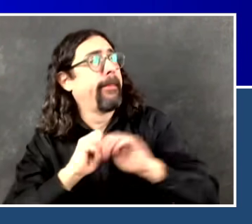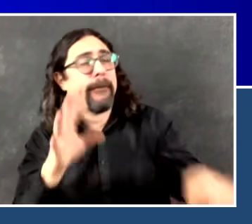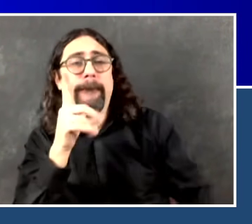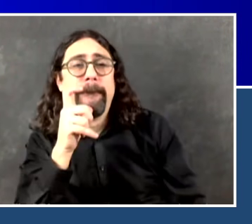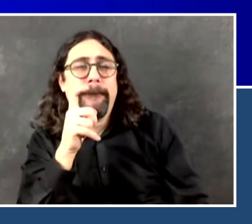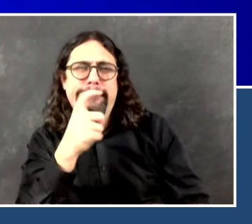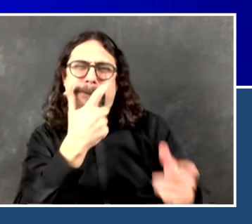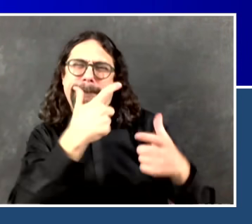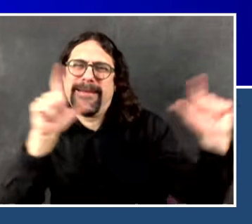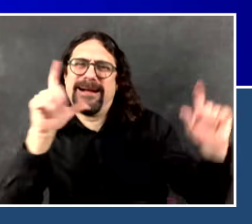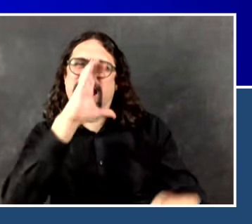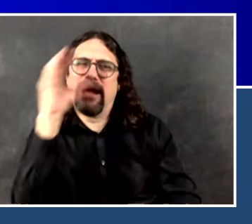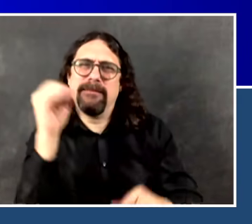STRUGGLING. AND THE FEDERAL